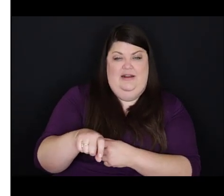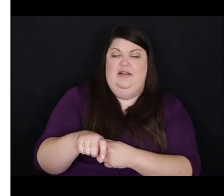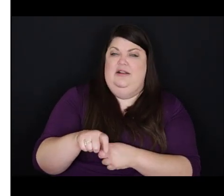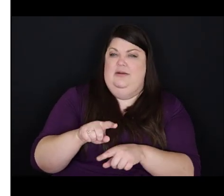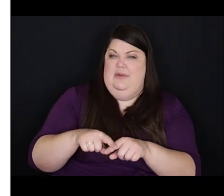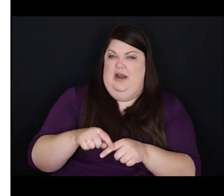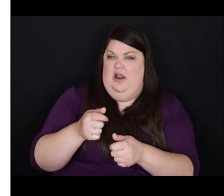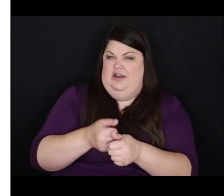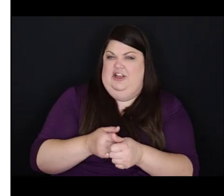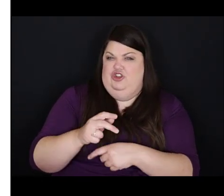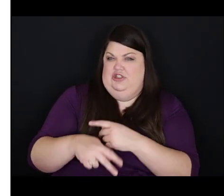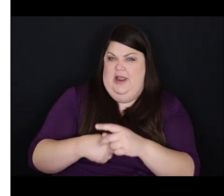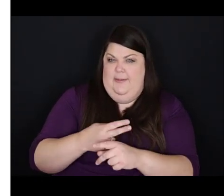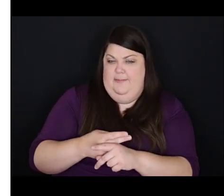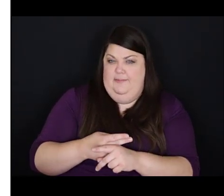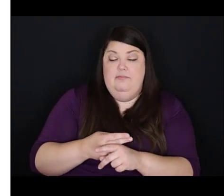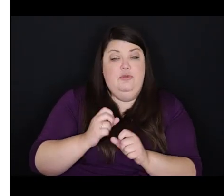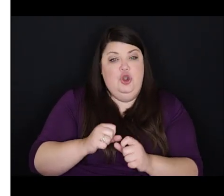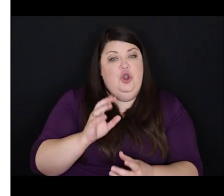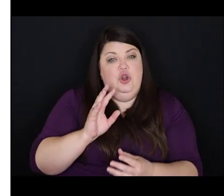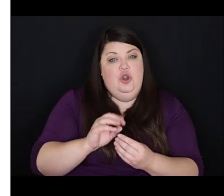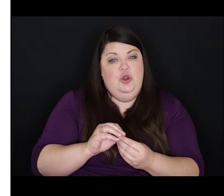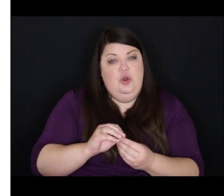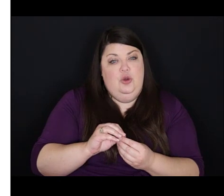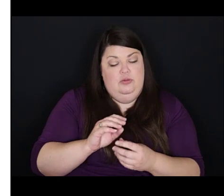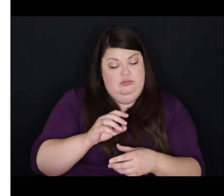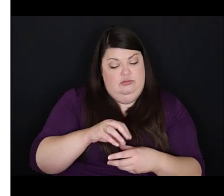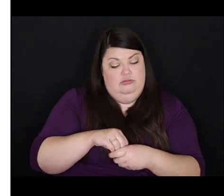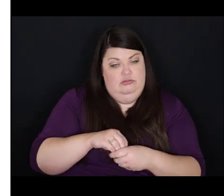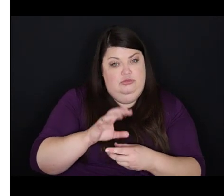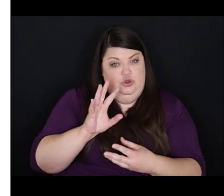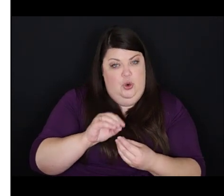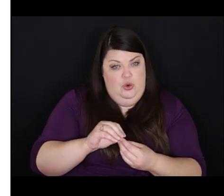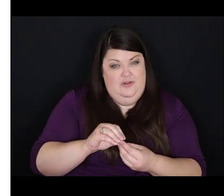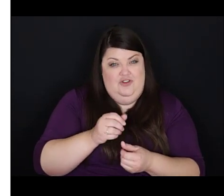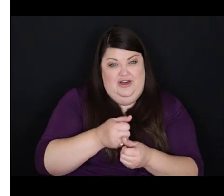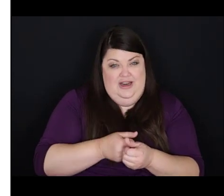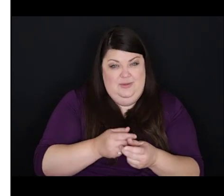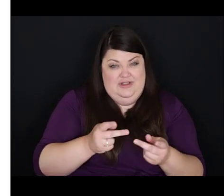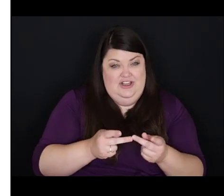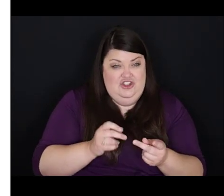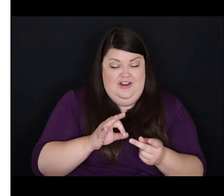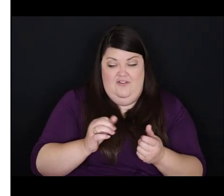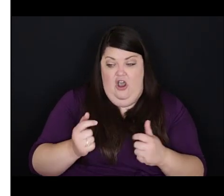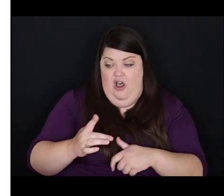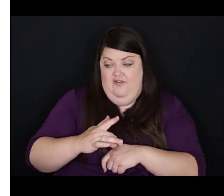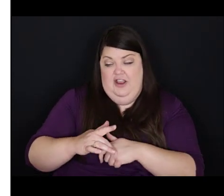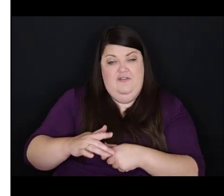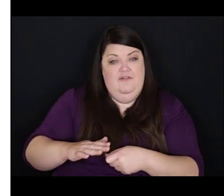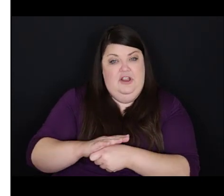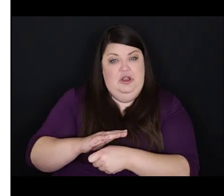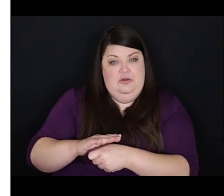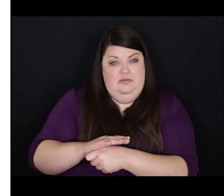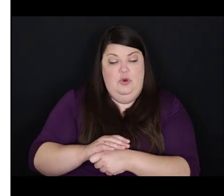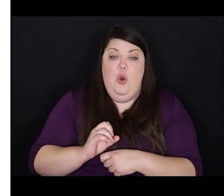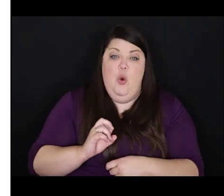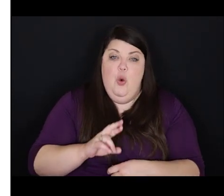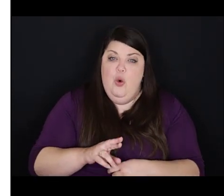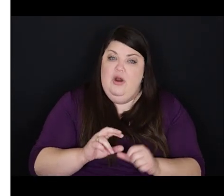This could include totals for each position if all vacancies were filled. Or, agencies may determine